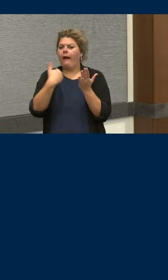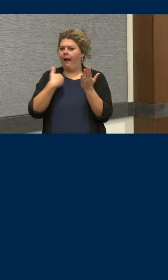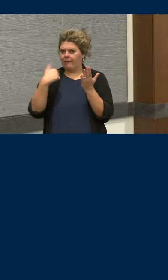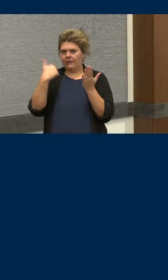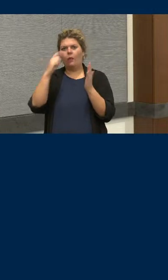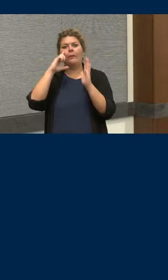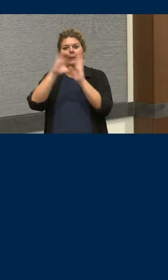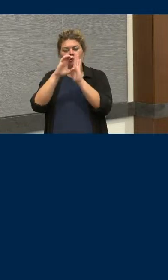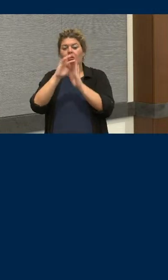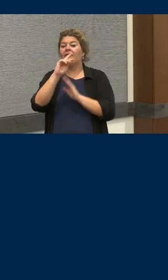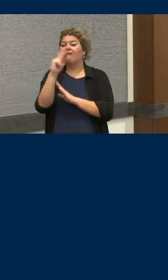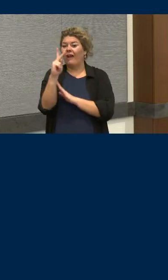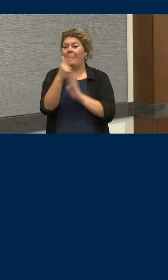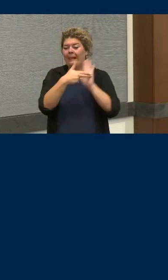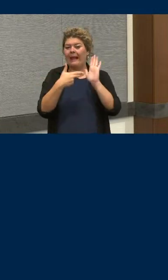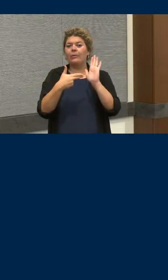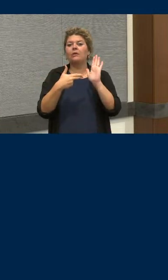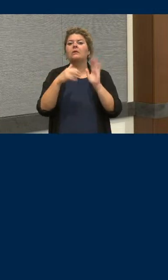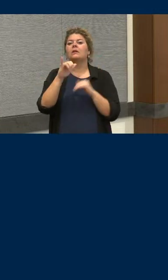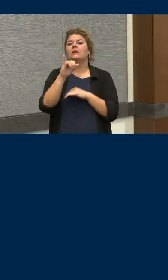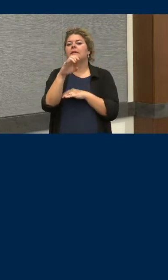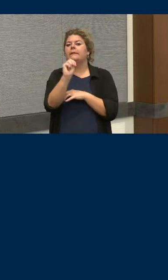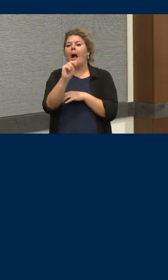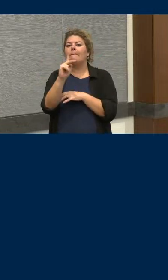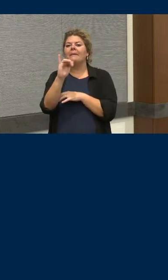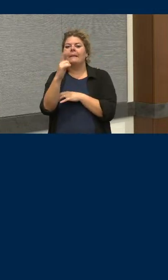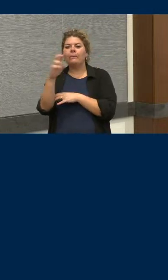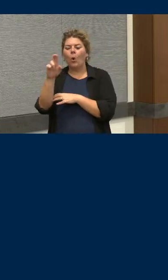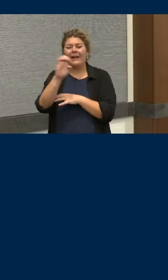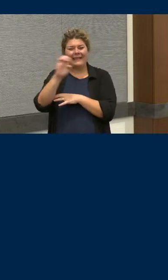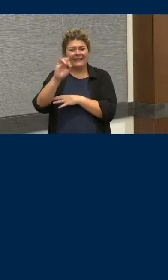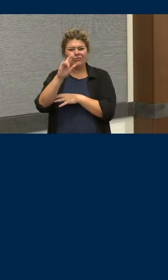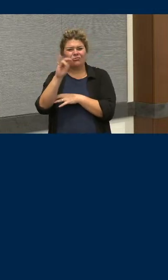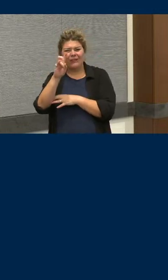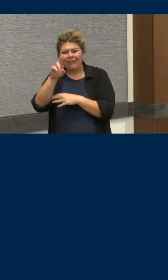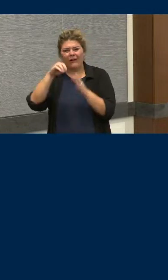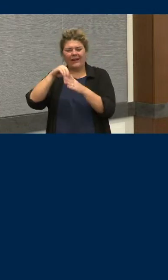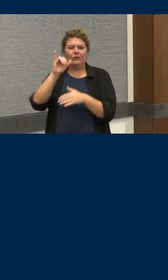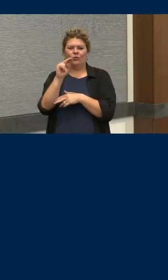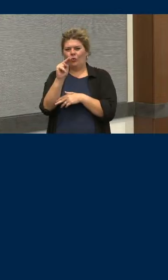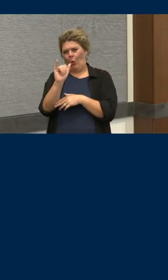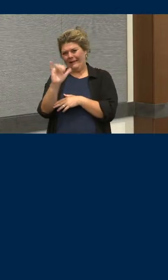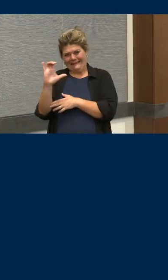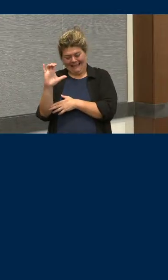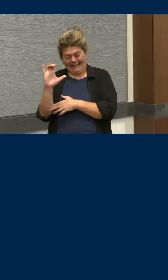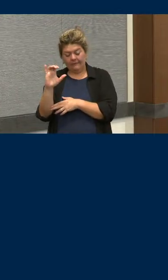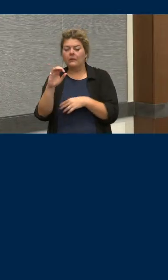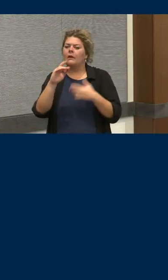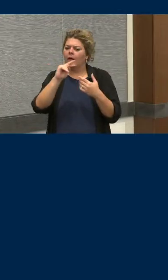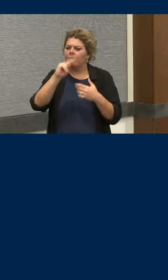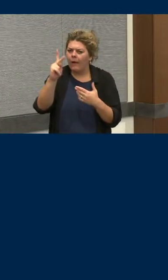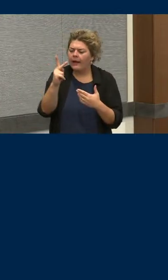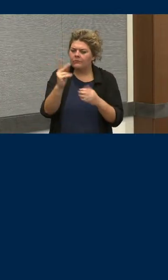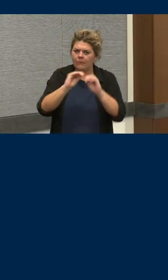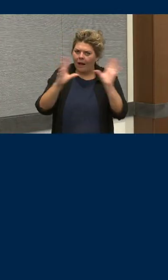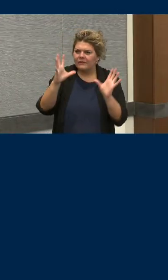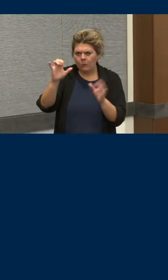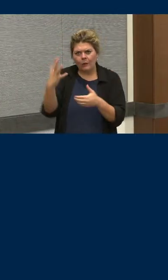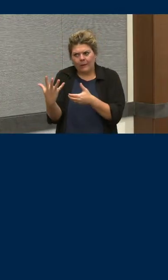Yom Kippur, East River, New York City. Frank obviously wanted to include Jews among The